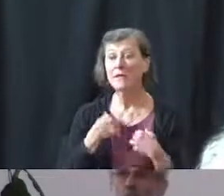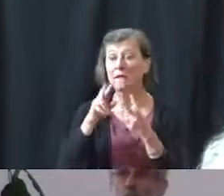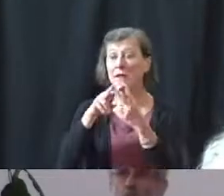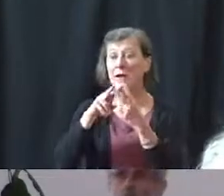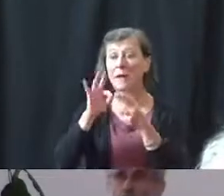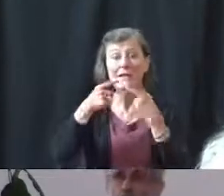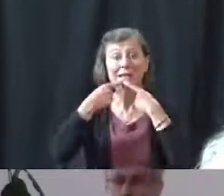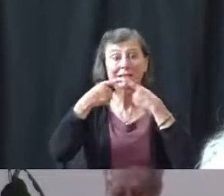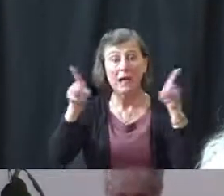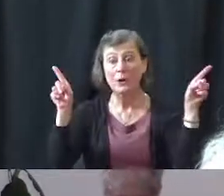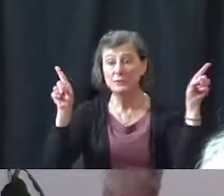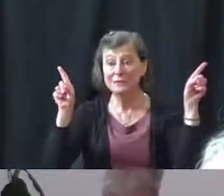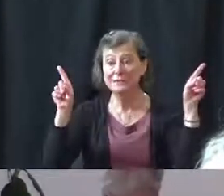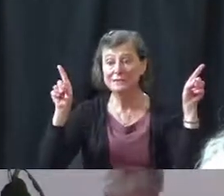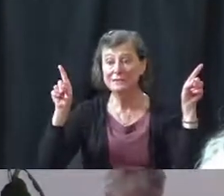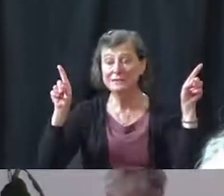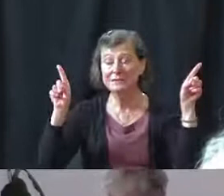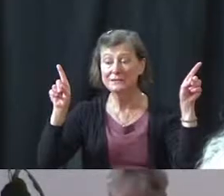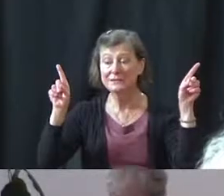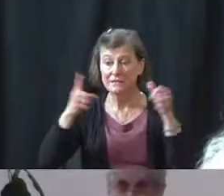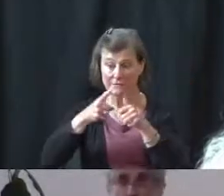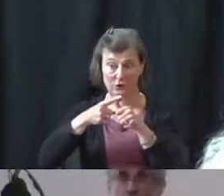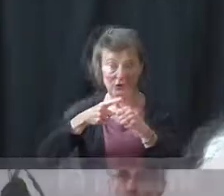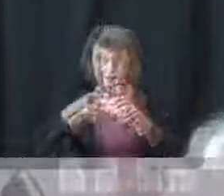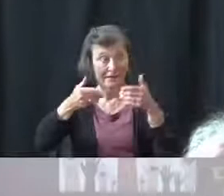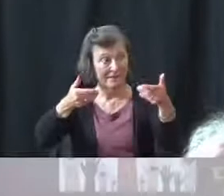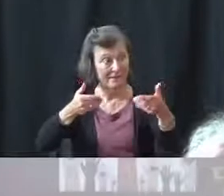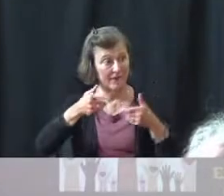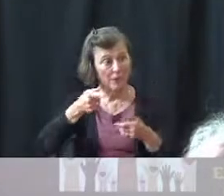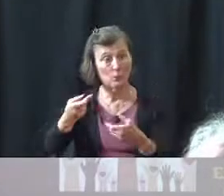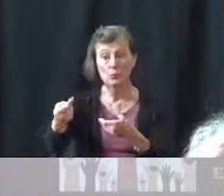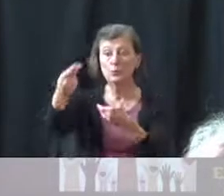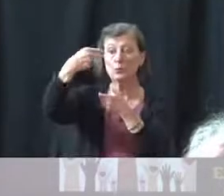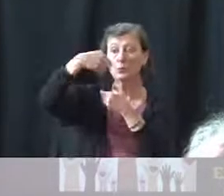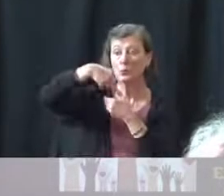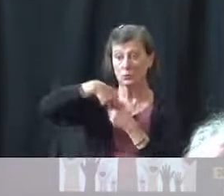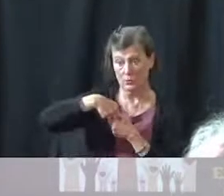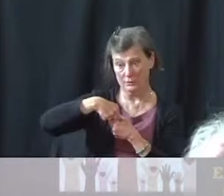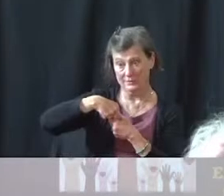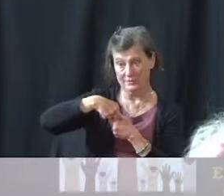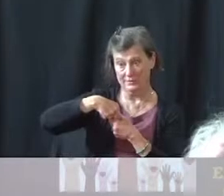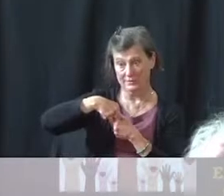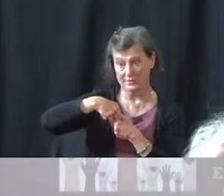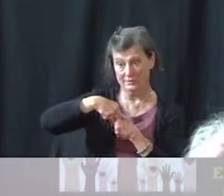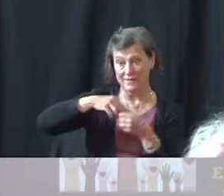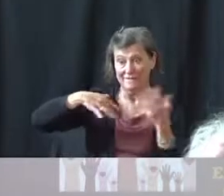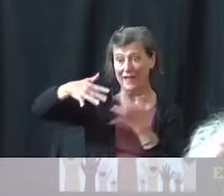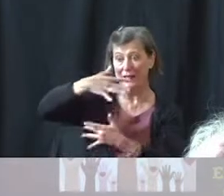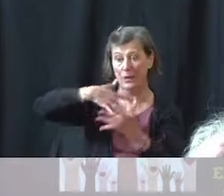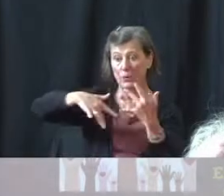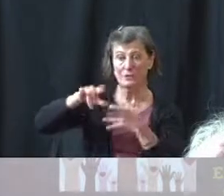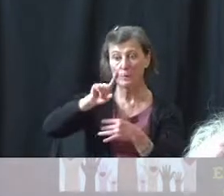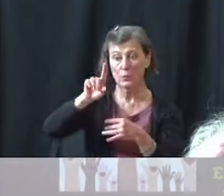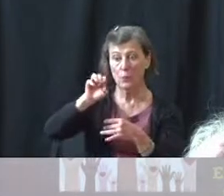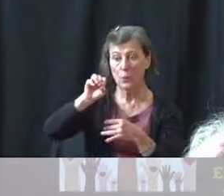I'd like to invite you to join the fellowship hour, the Zoom fellowship hour.